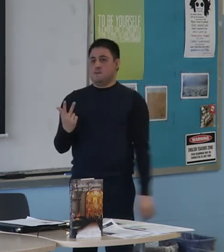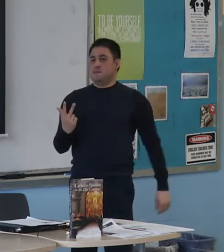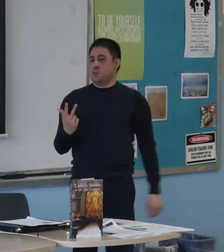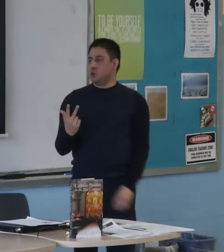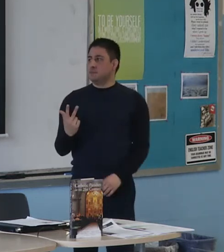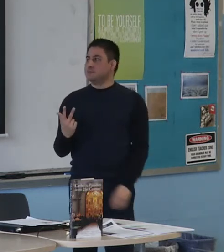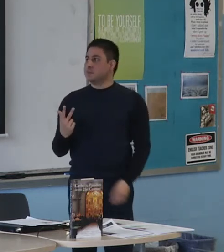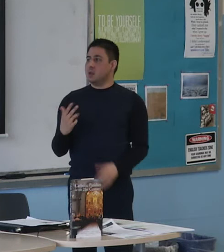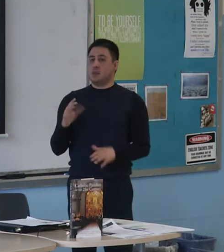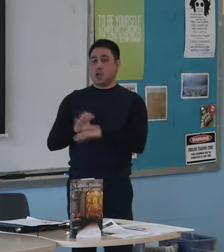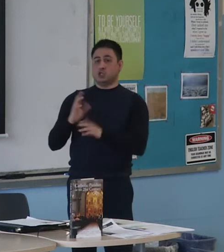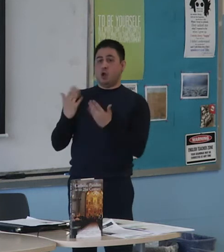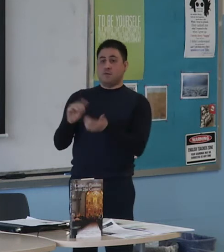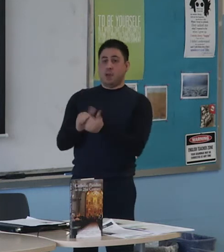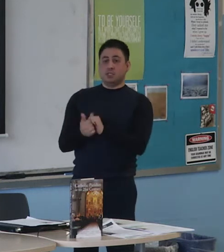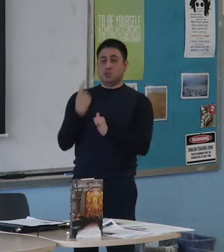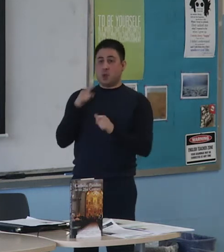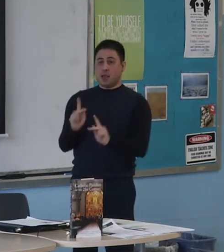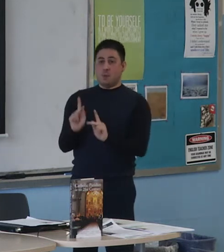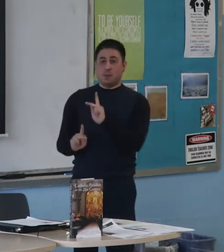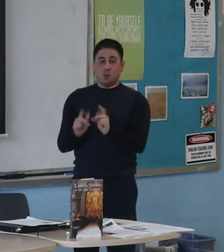accommodations to allow those with disabilities to participate in youth